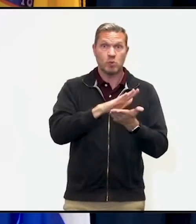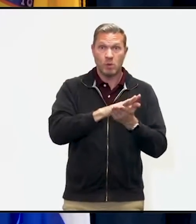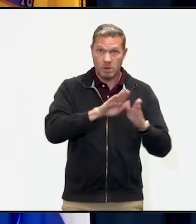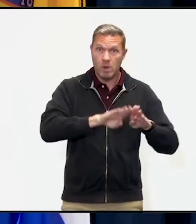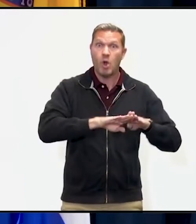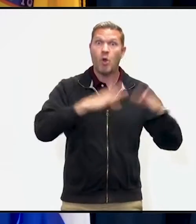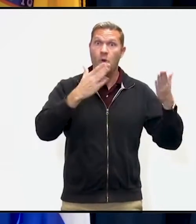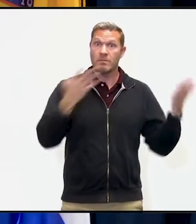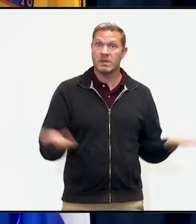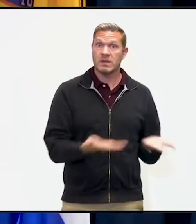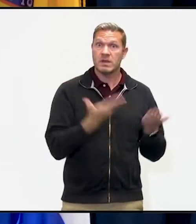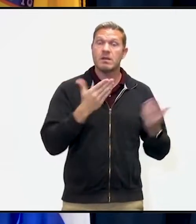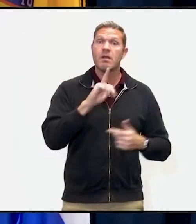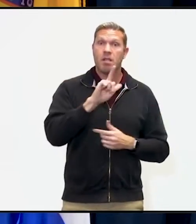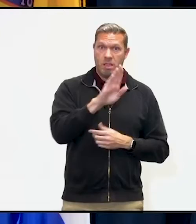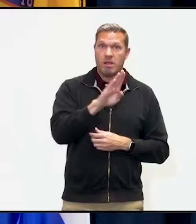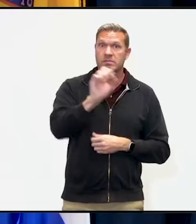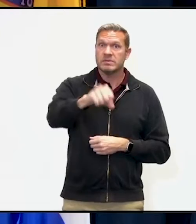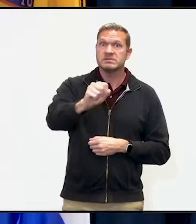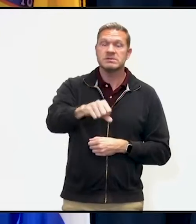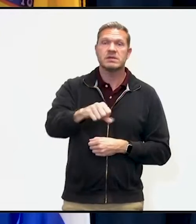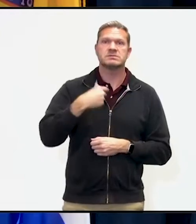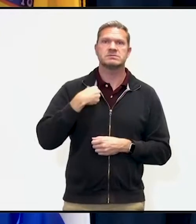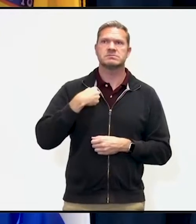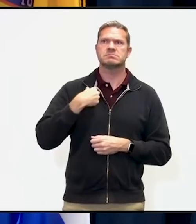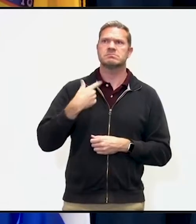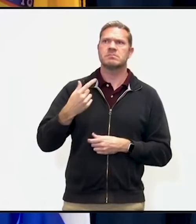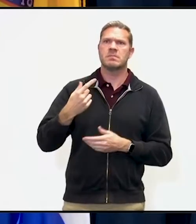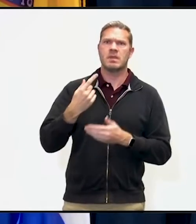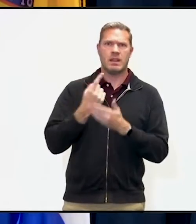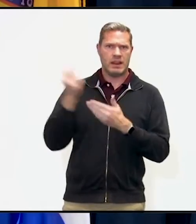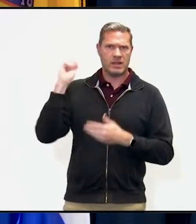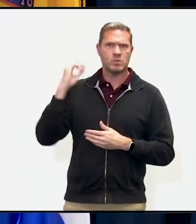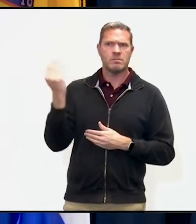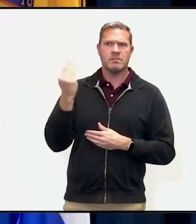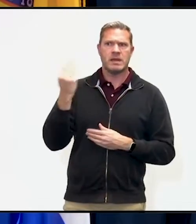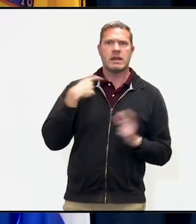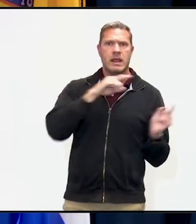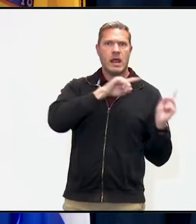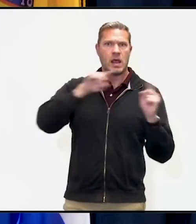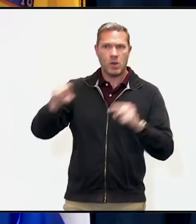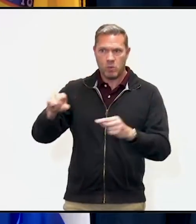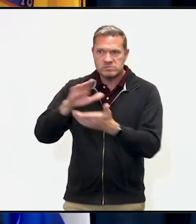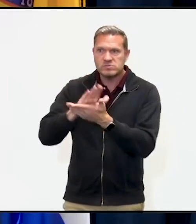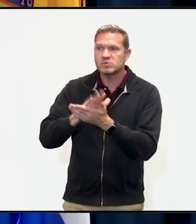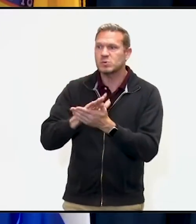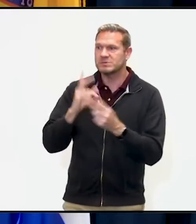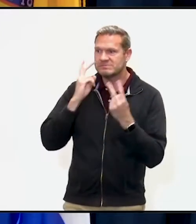I had a chance to visit a campus on Monday and to see all the kids come back, so excited.